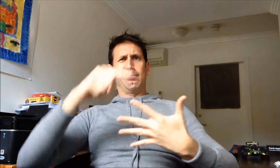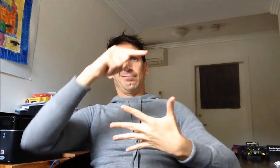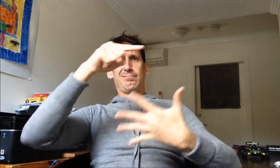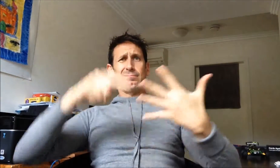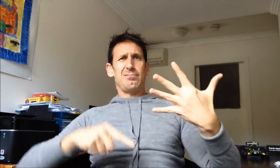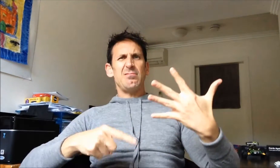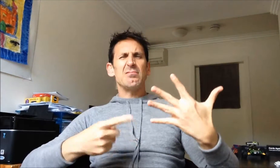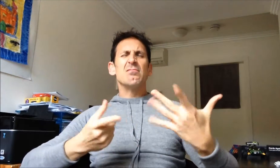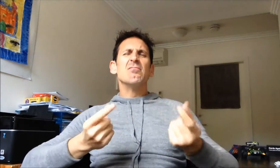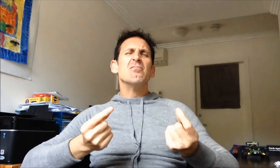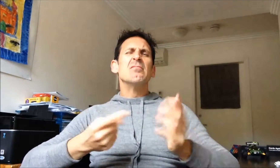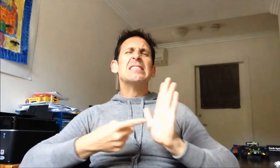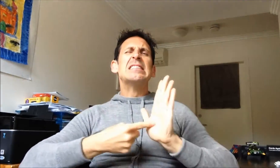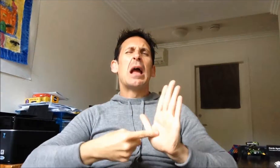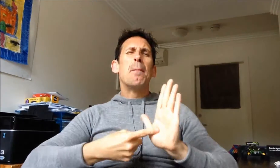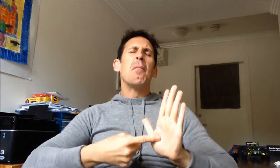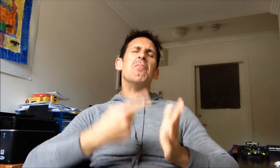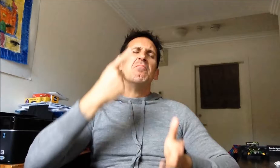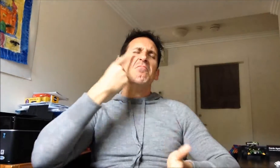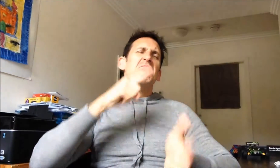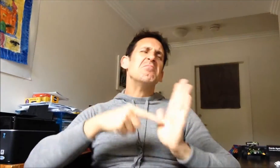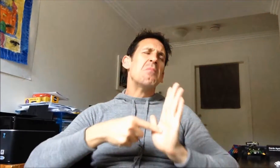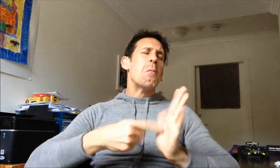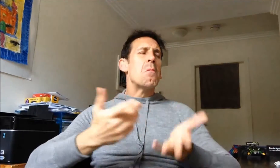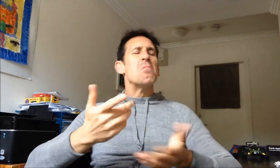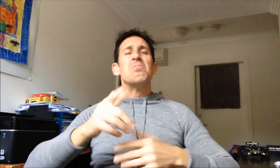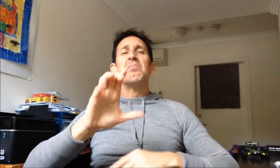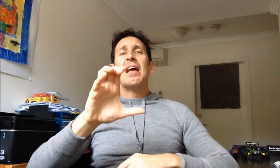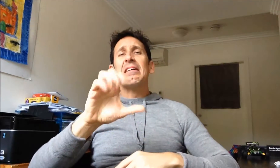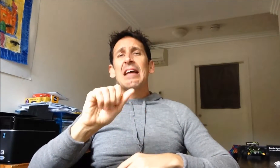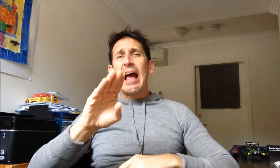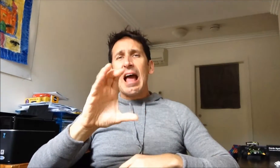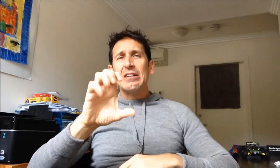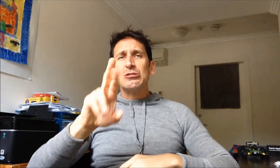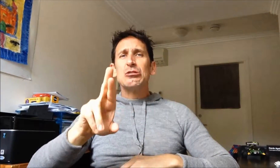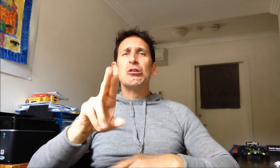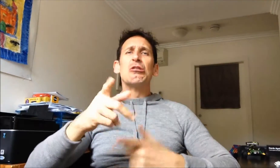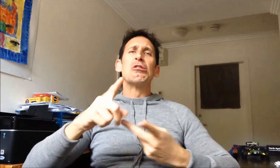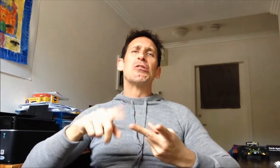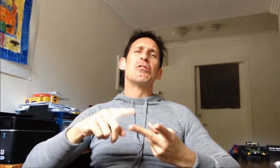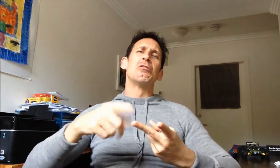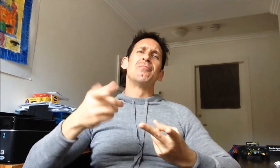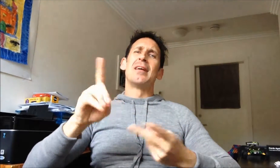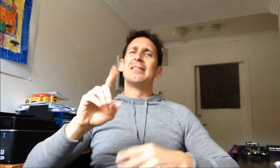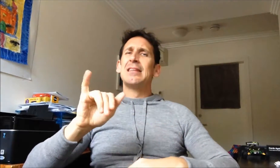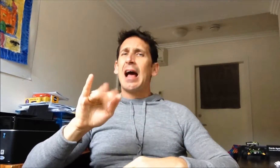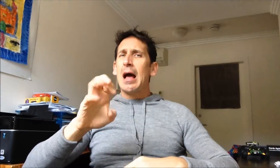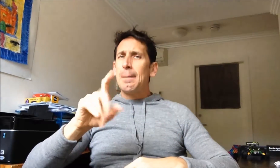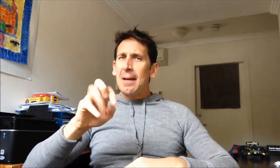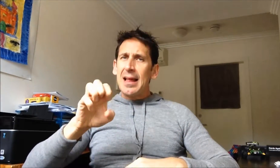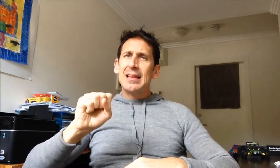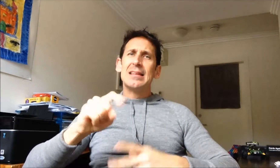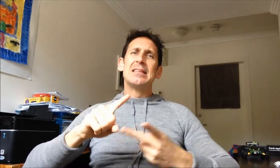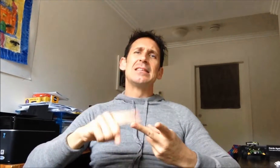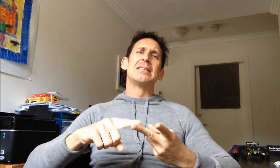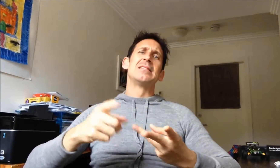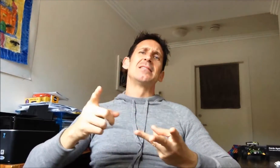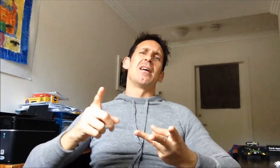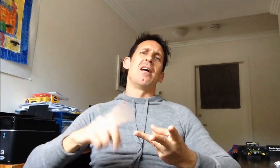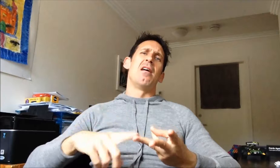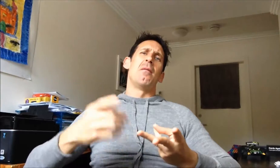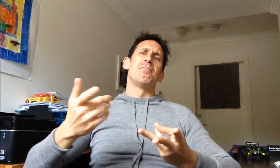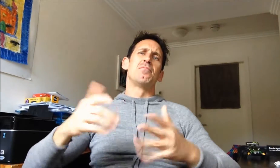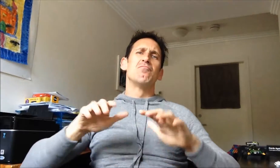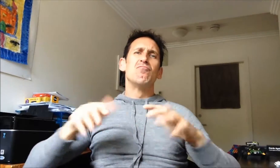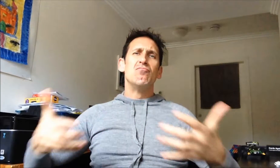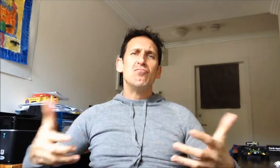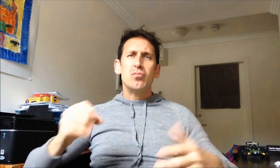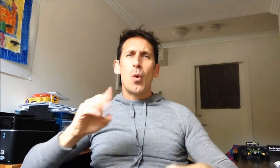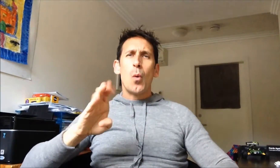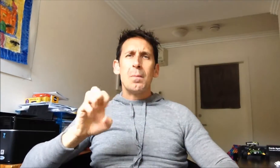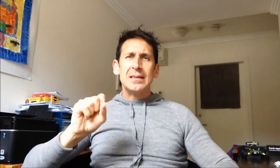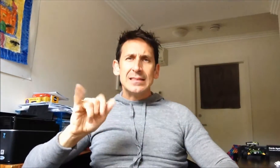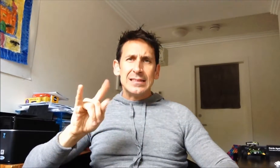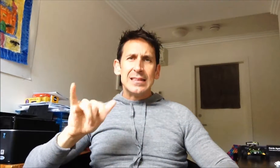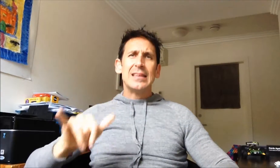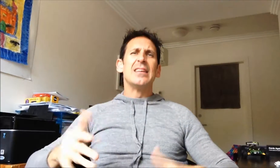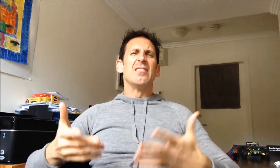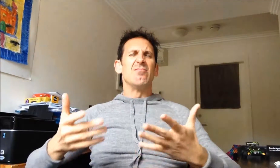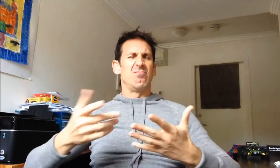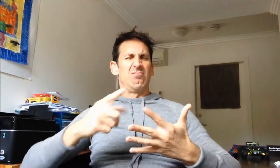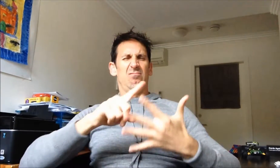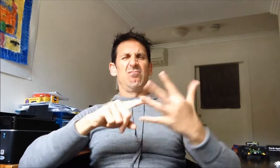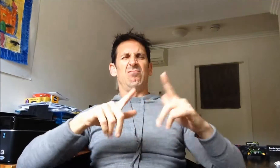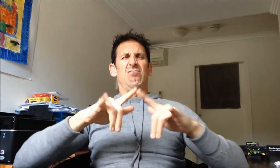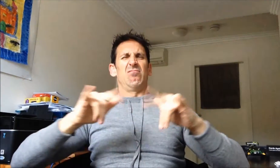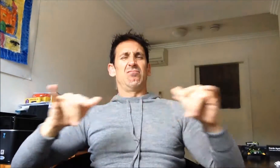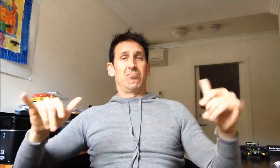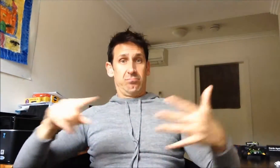These Priority Areas include cancer, diabetes, obesity and so on.